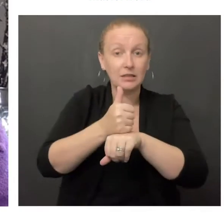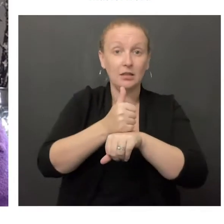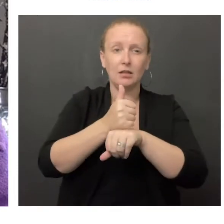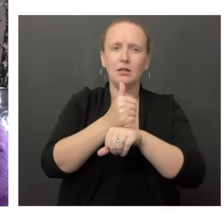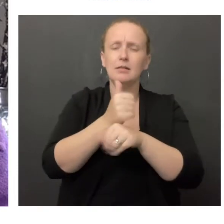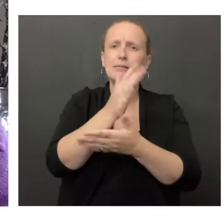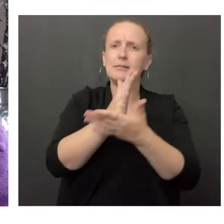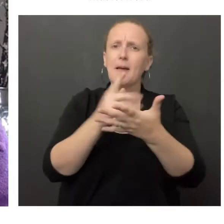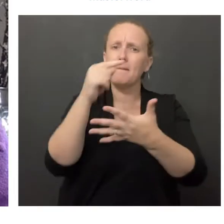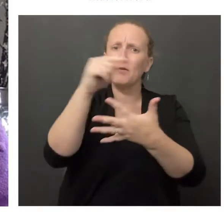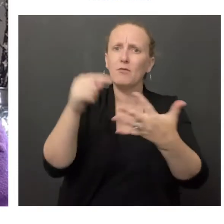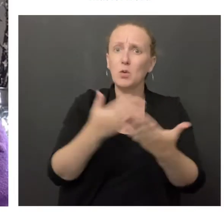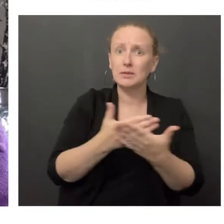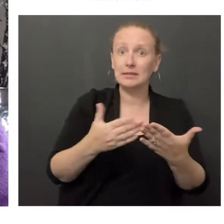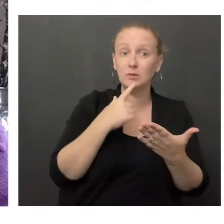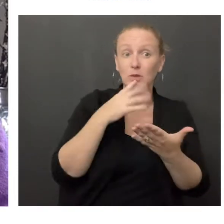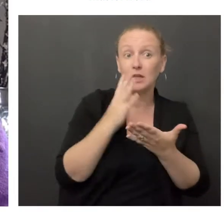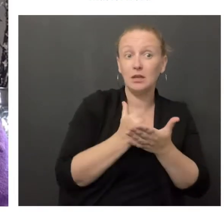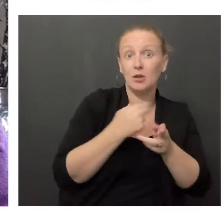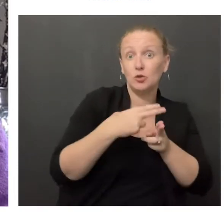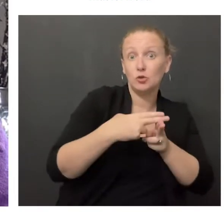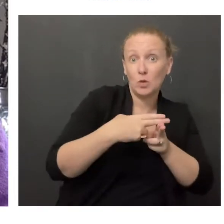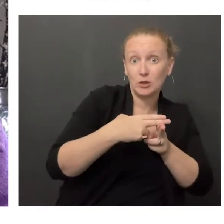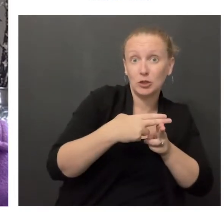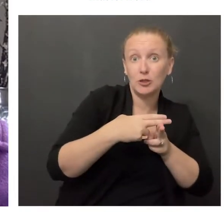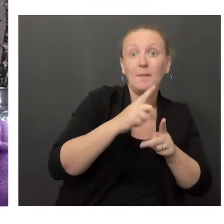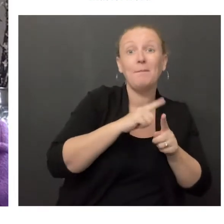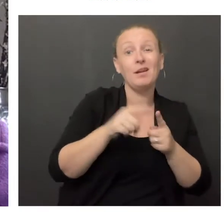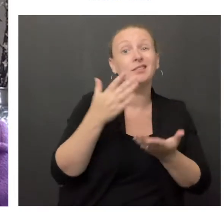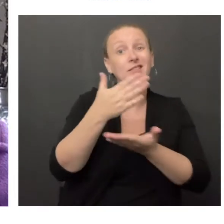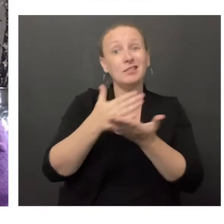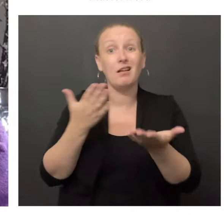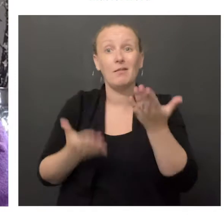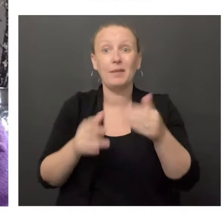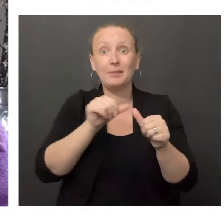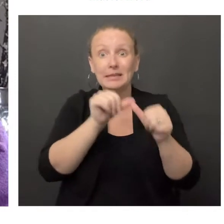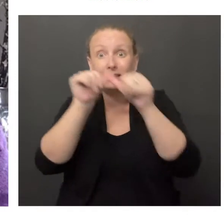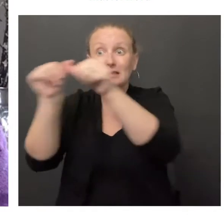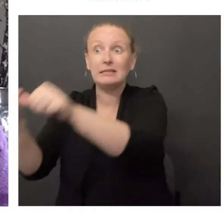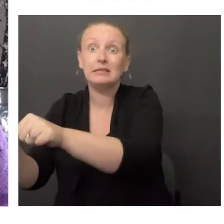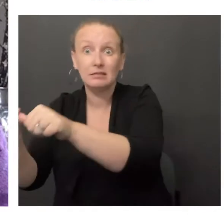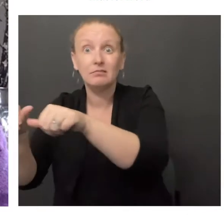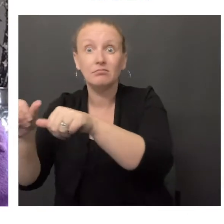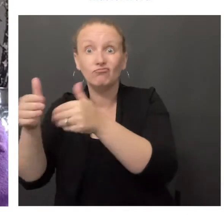are they leveraged and short medium and long term? Gotcha. Yeah, that's a really good question.